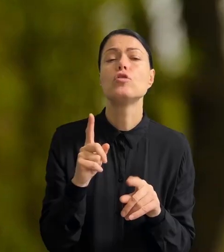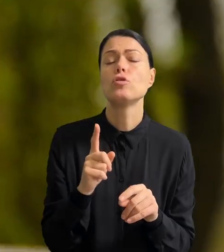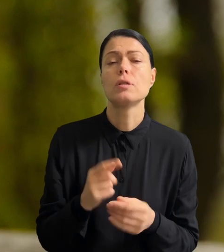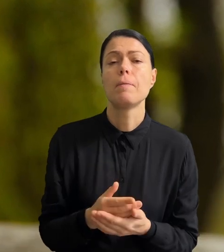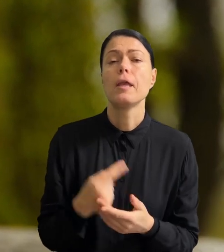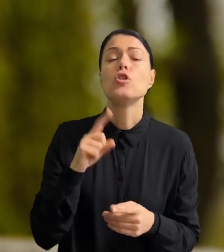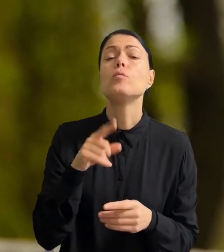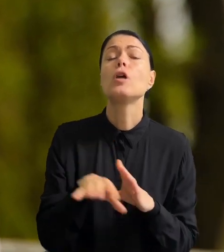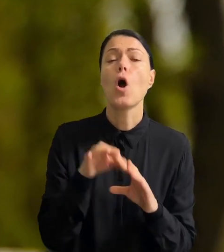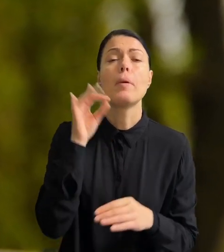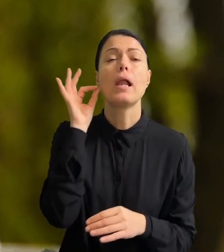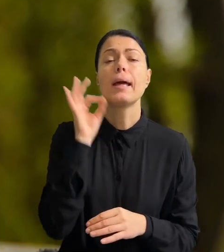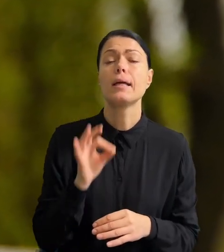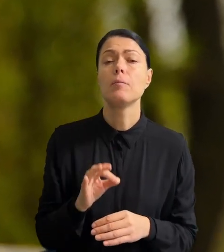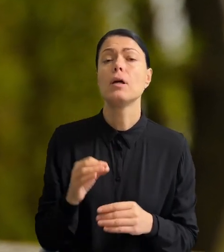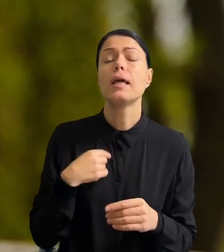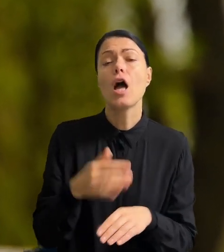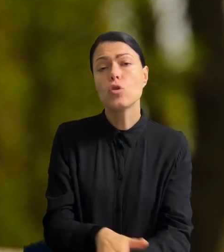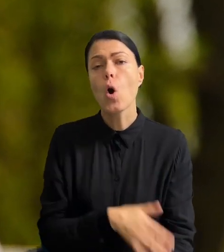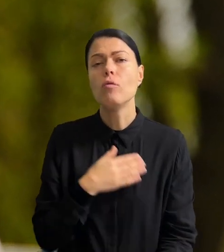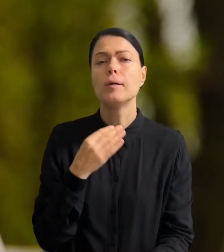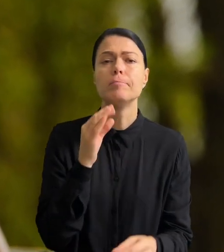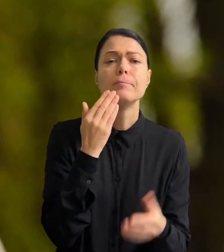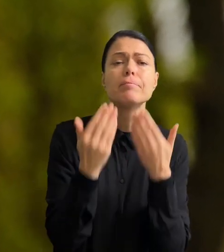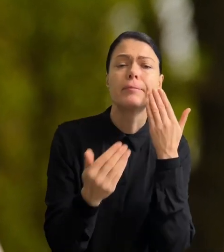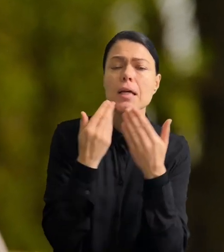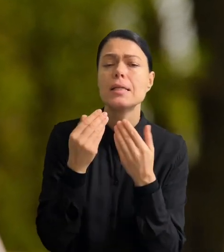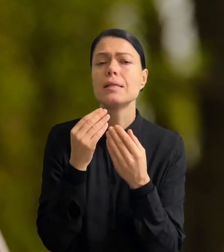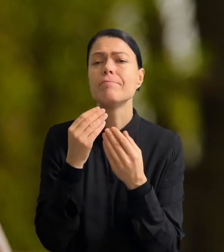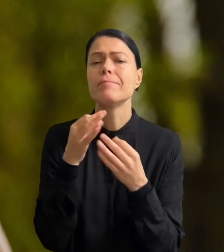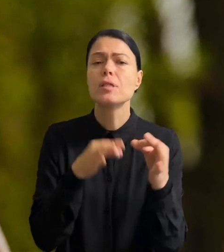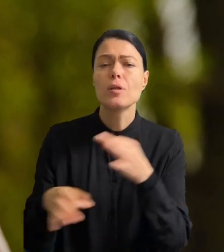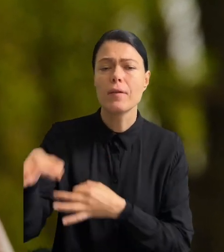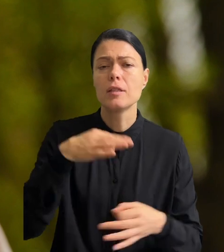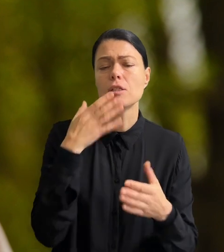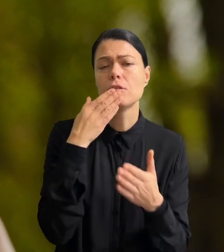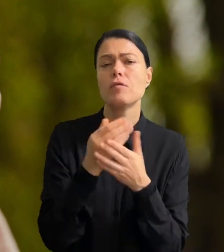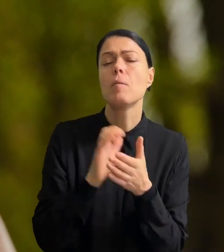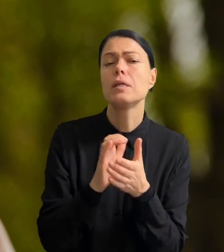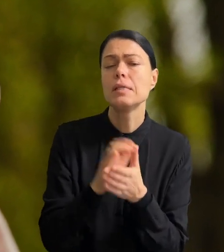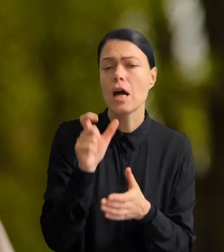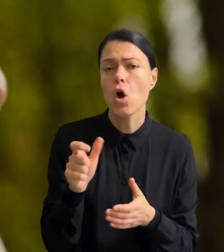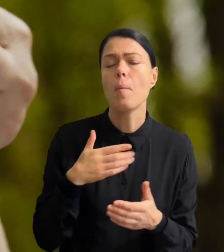Why did I choose Germany? I consulted for a long time with my acquaintances, with activists.